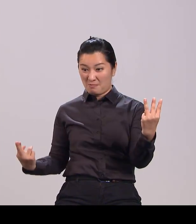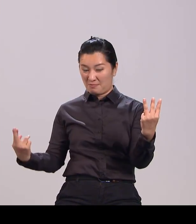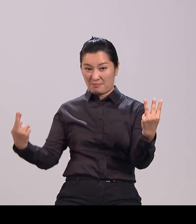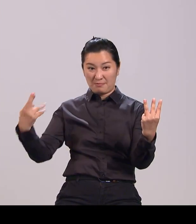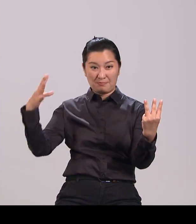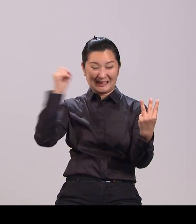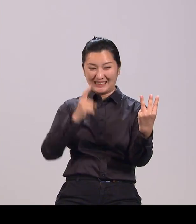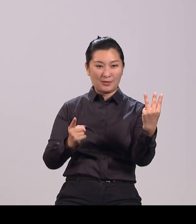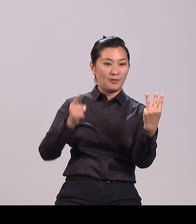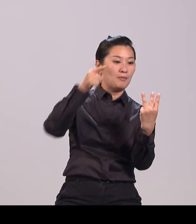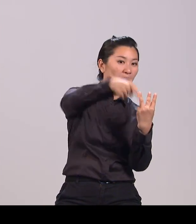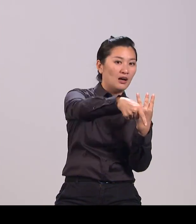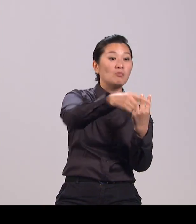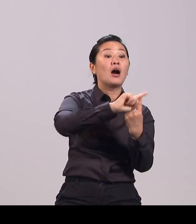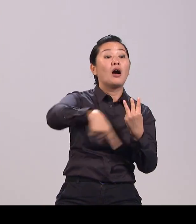So we have to take this very seriously.